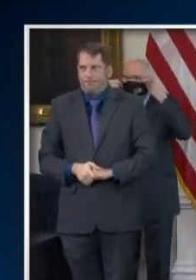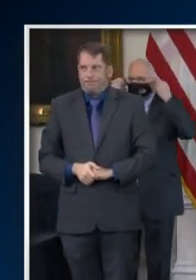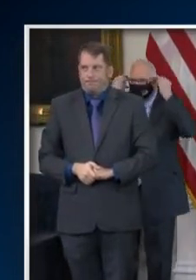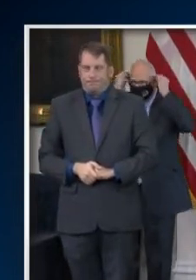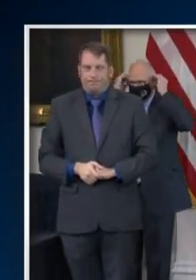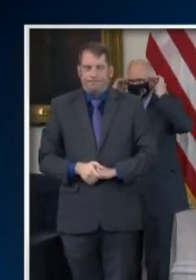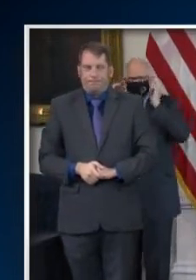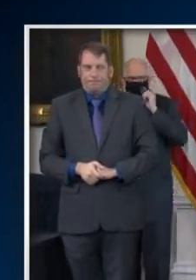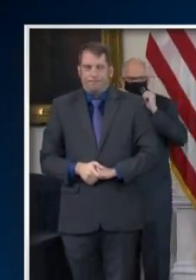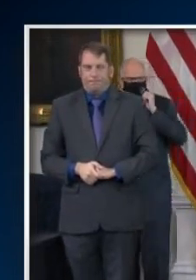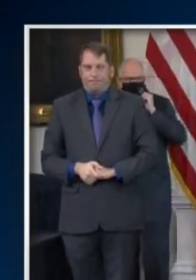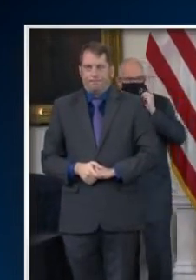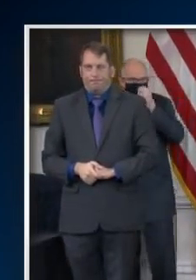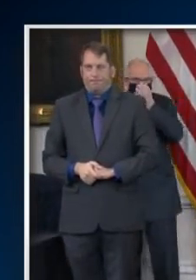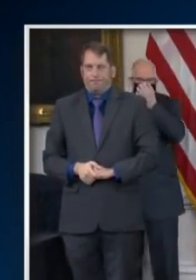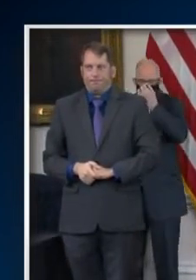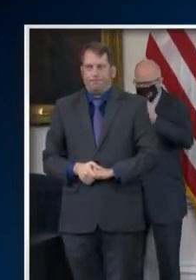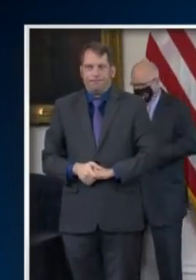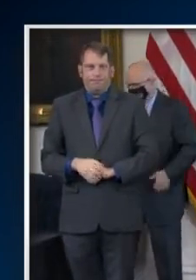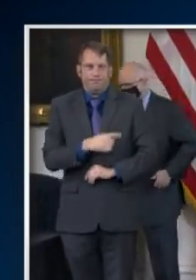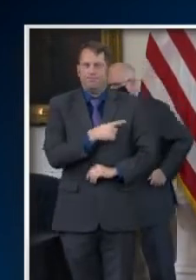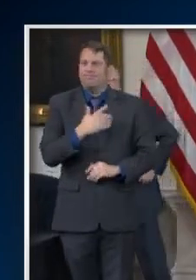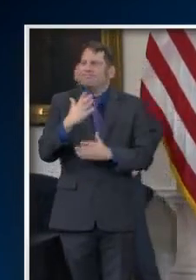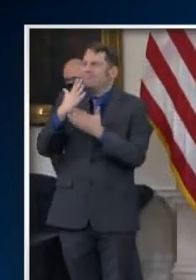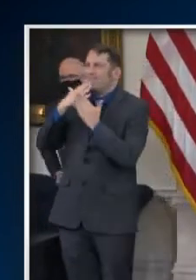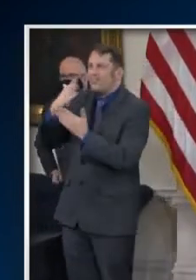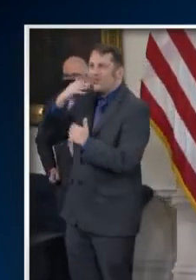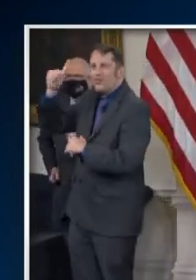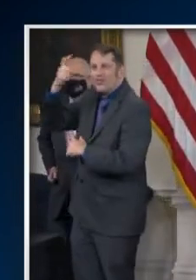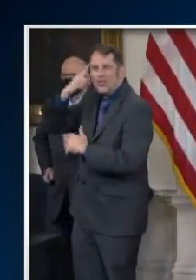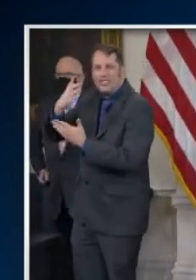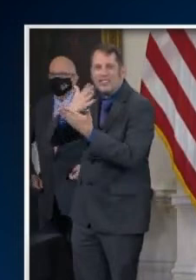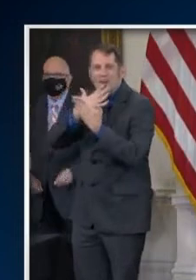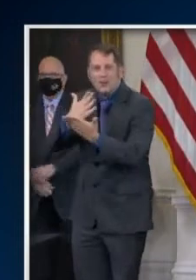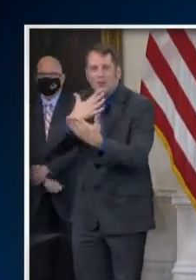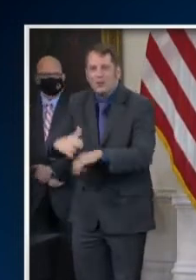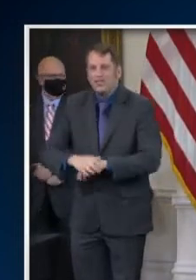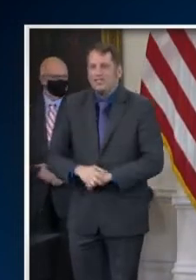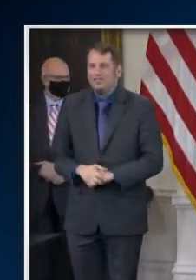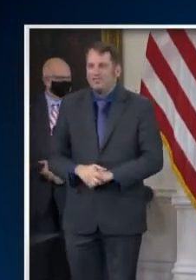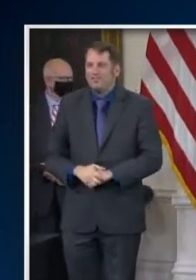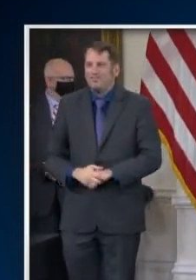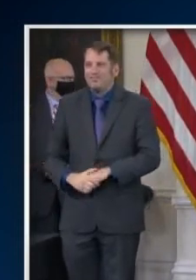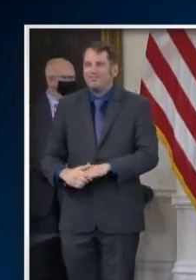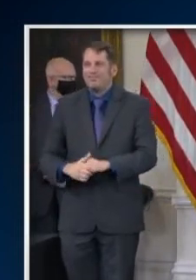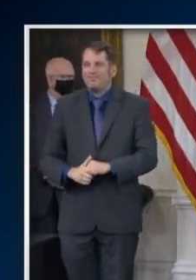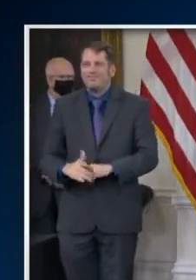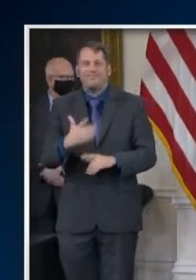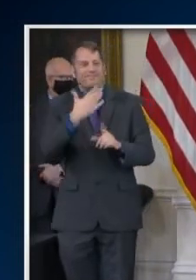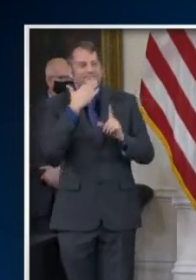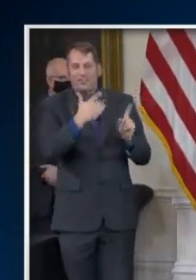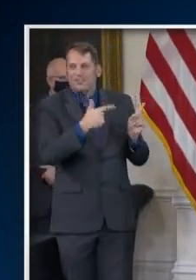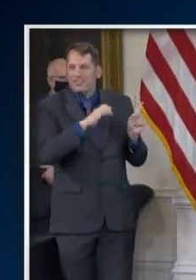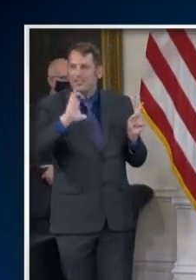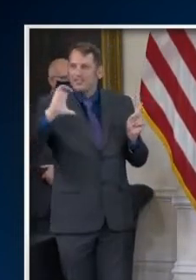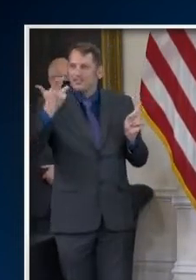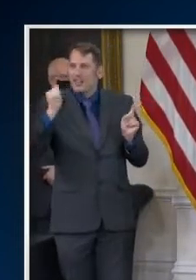PROVIDE UPDATES. THANK YOU GOVERNOR.